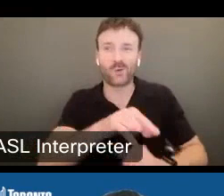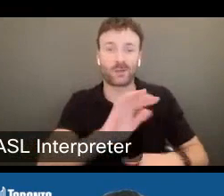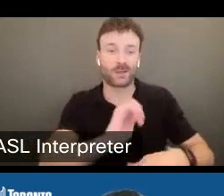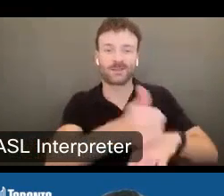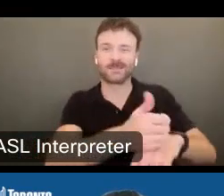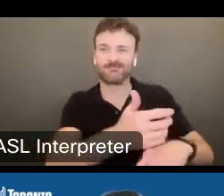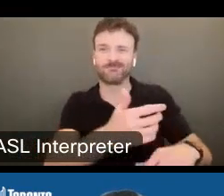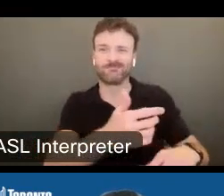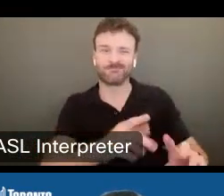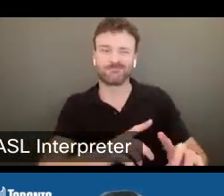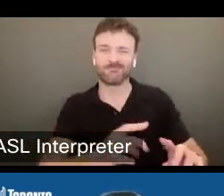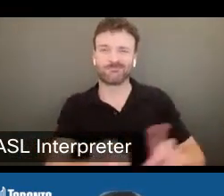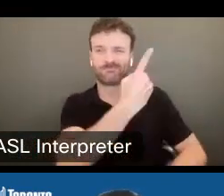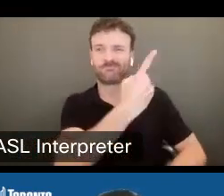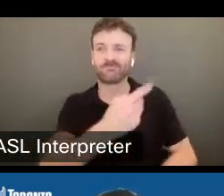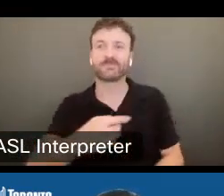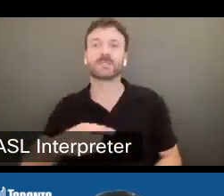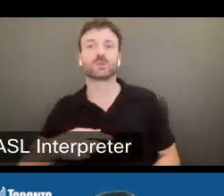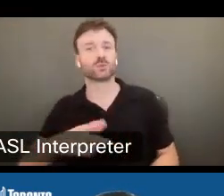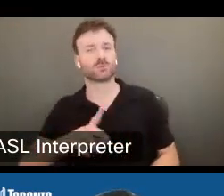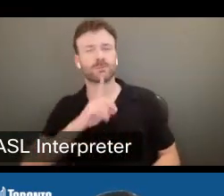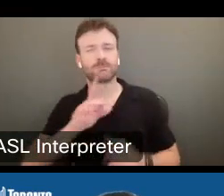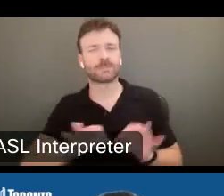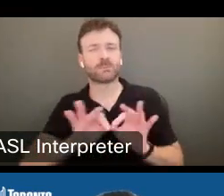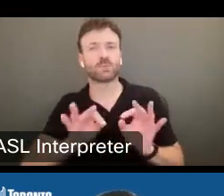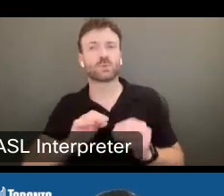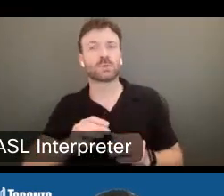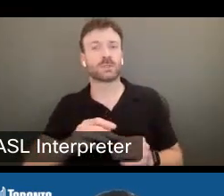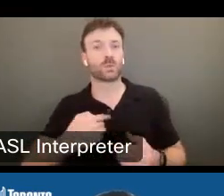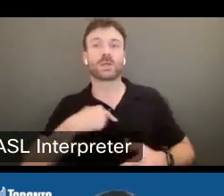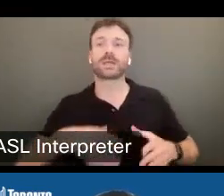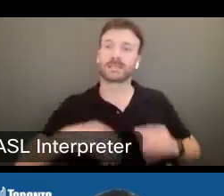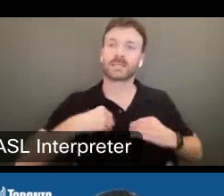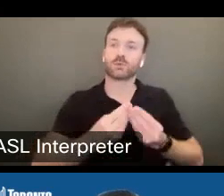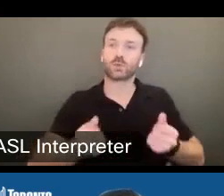And there's a dire need for acceptable solutions that are consistent across the city.